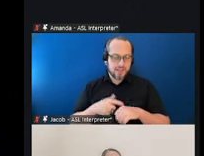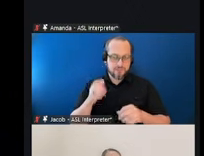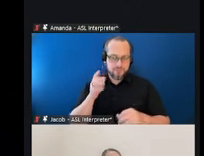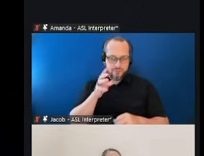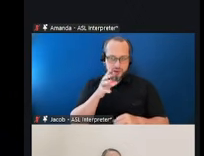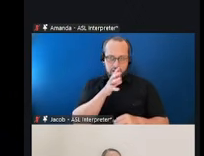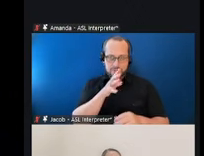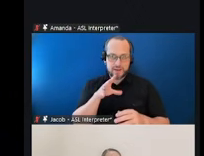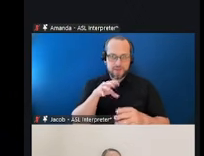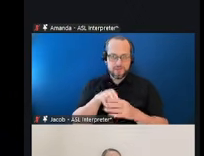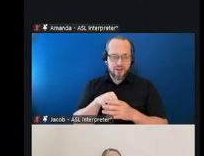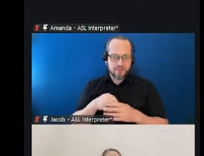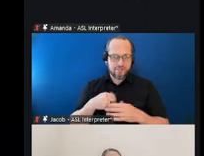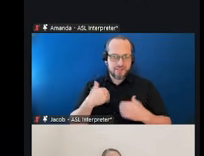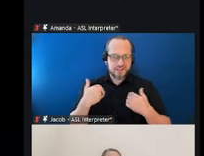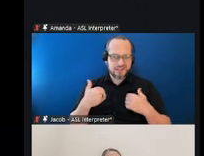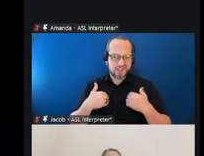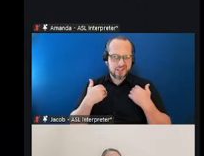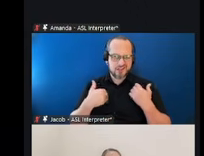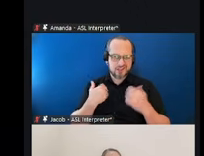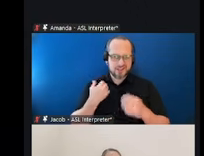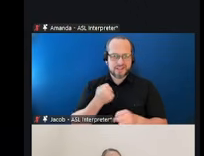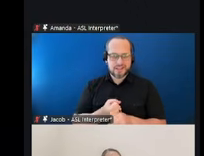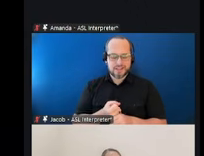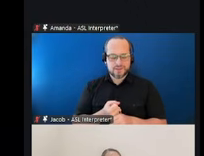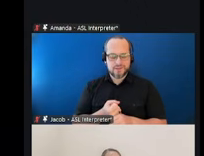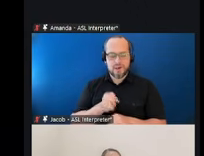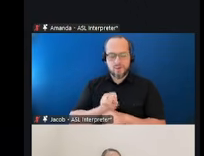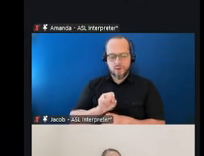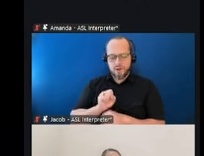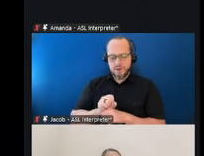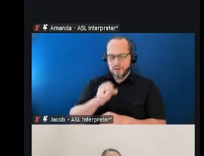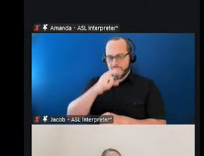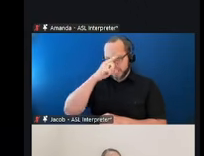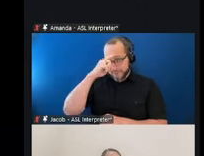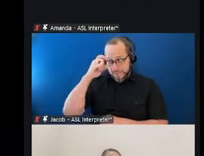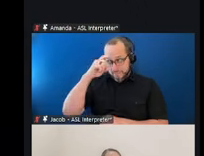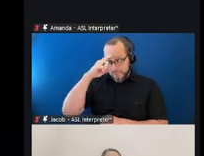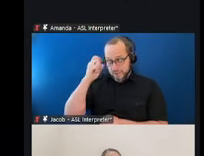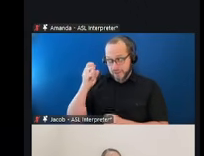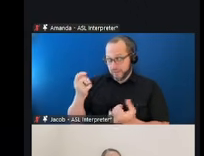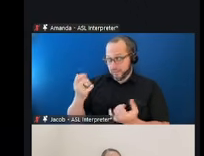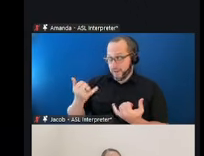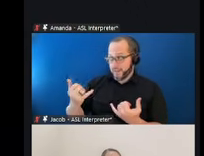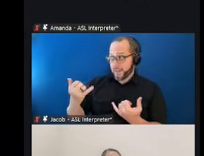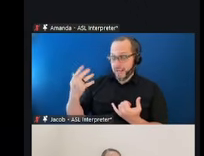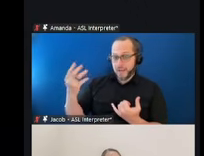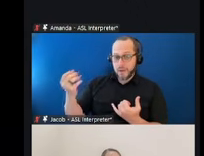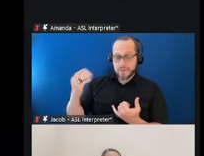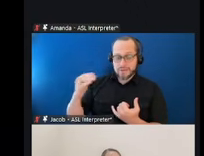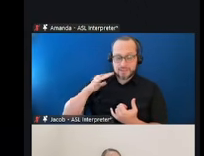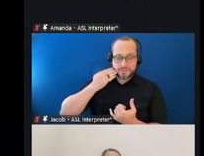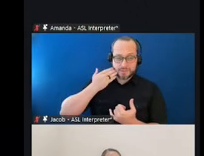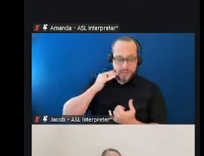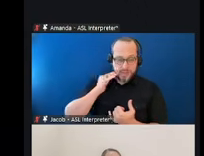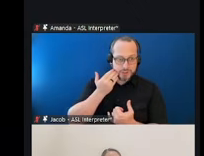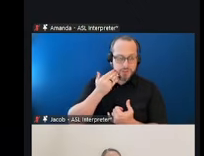especially in my younger years, uh, working in the summers like right now, uh, in tobacco and other,